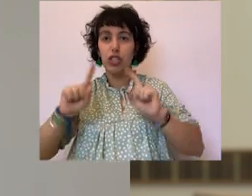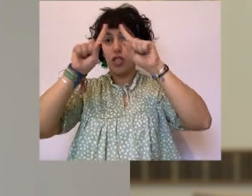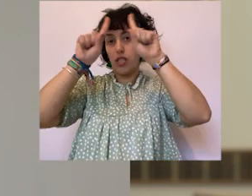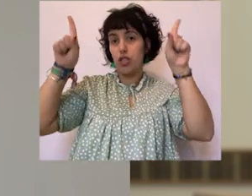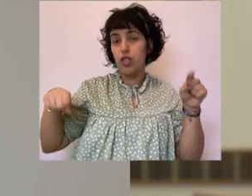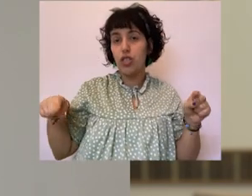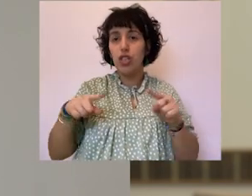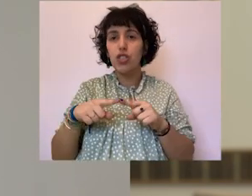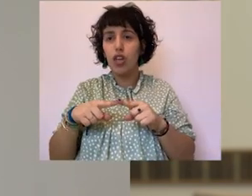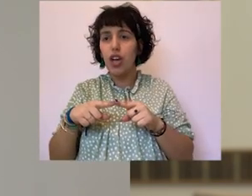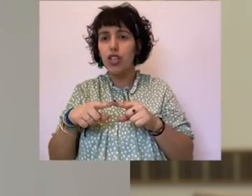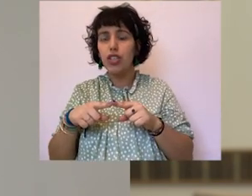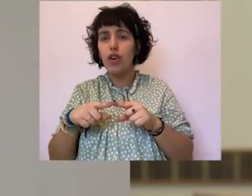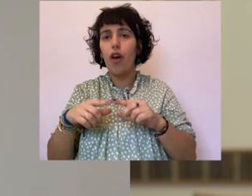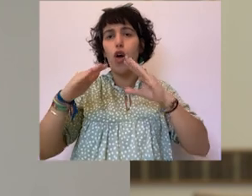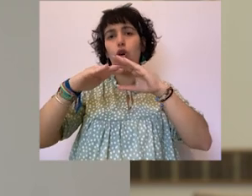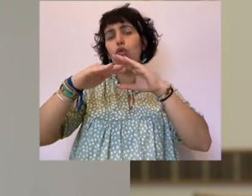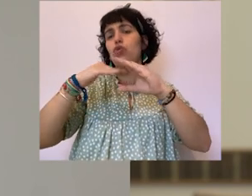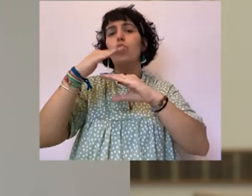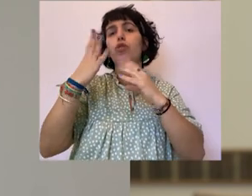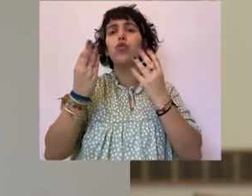not so. Mustafa said "those things we know from the past